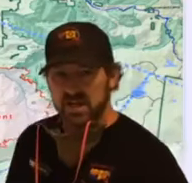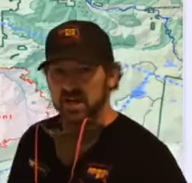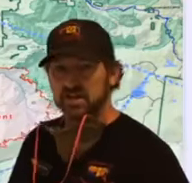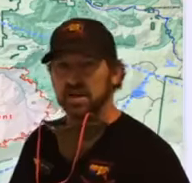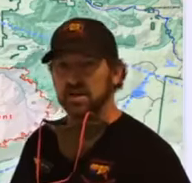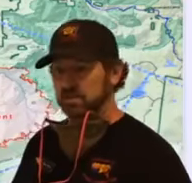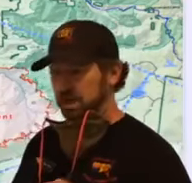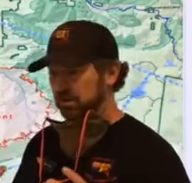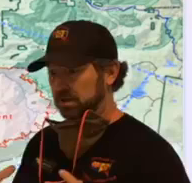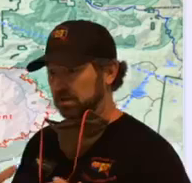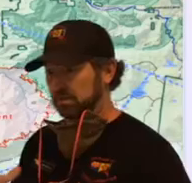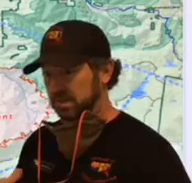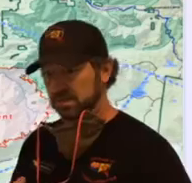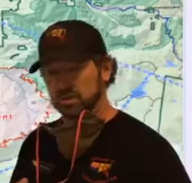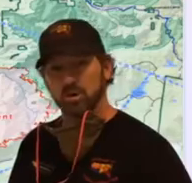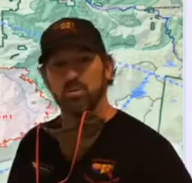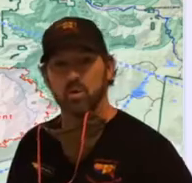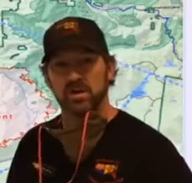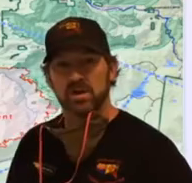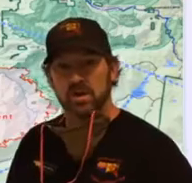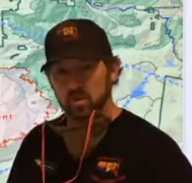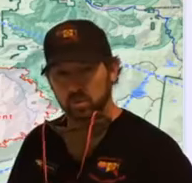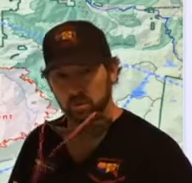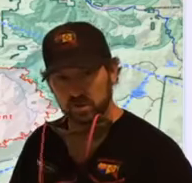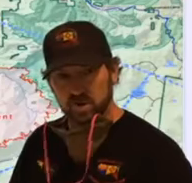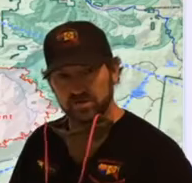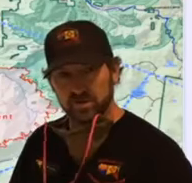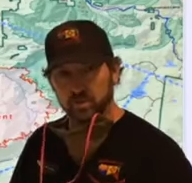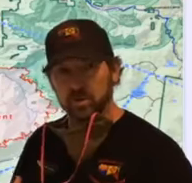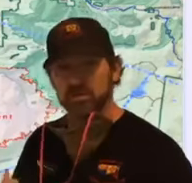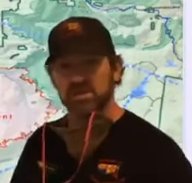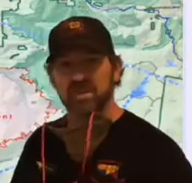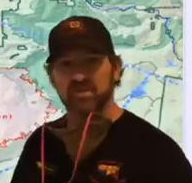and and be able to get it to a point where we're comfortable just having a